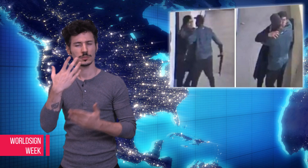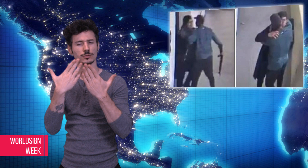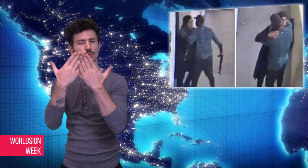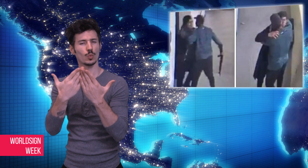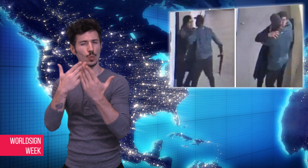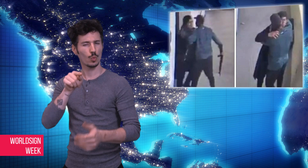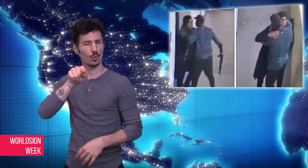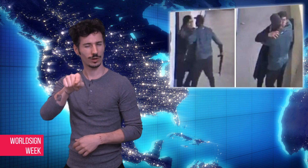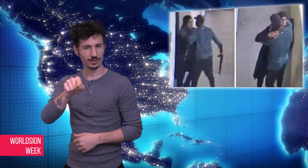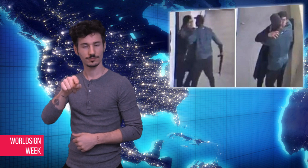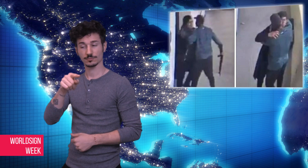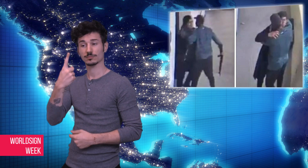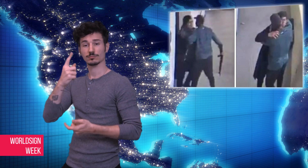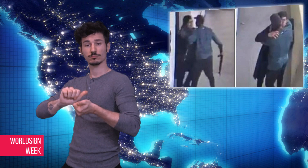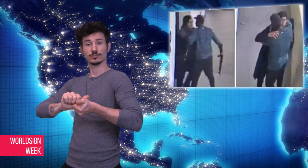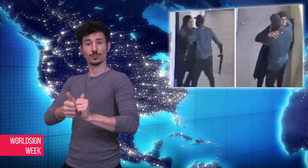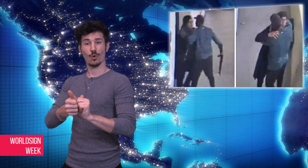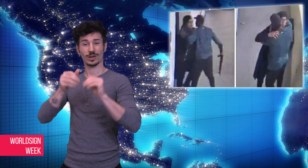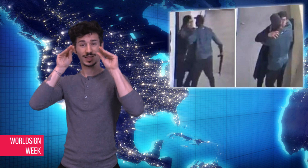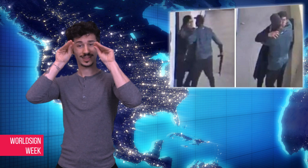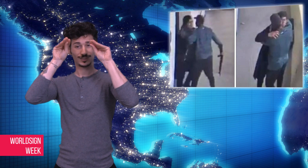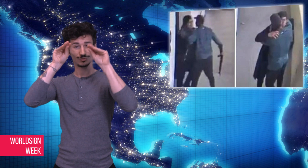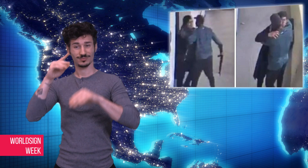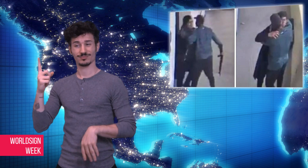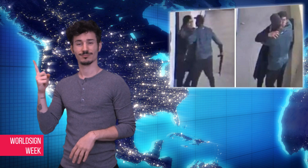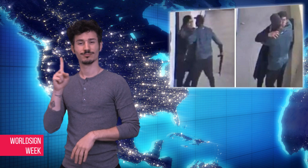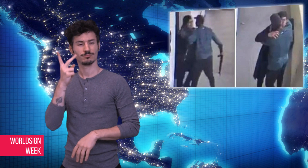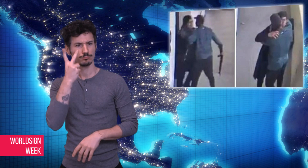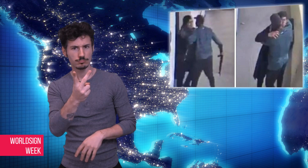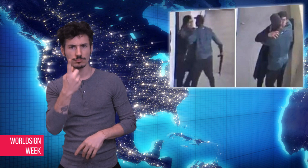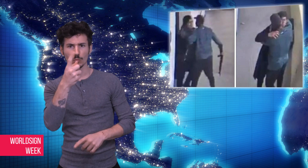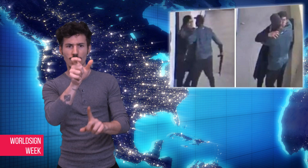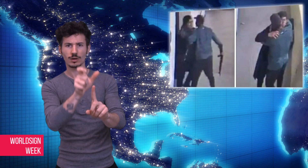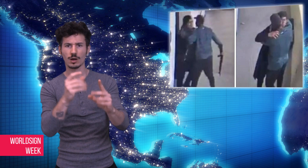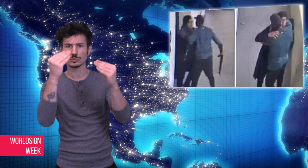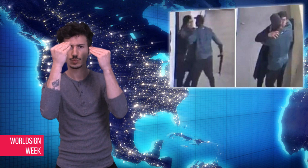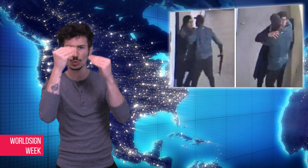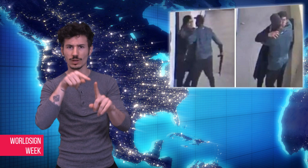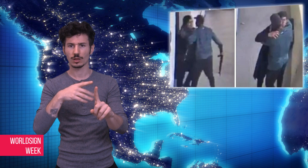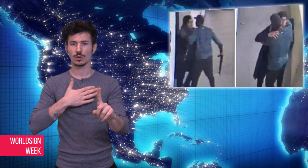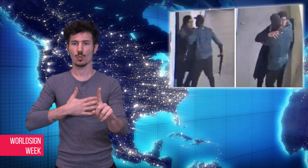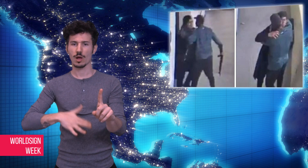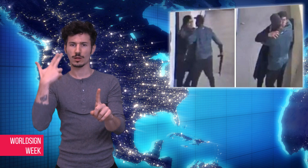[Alessio]: In the US state of Oregon, a high school